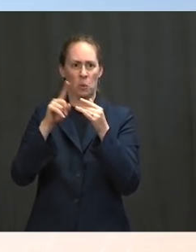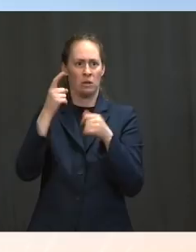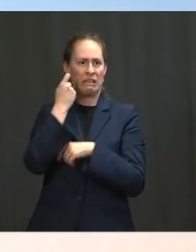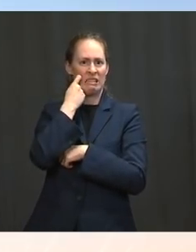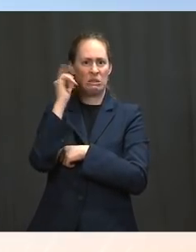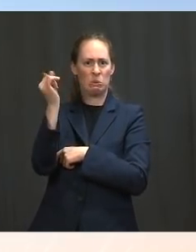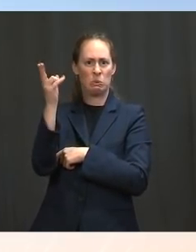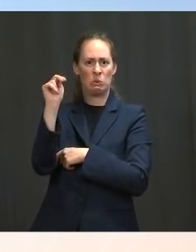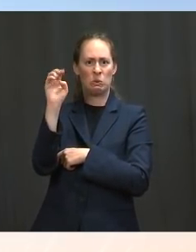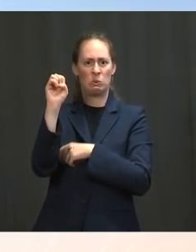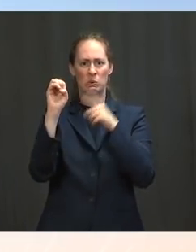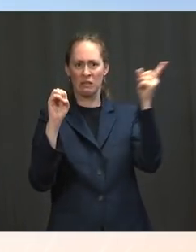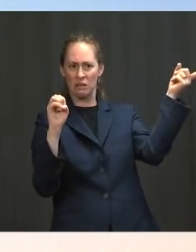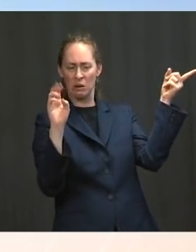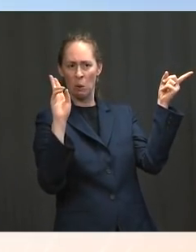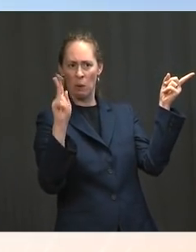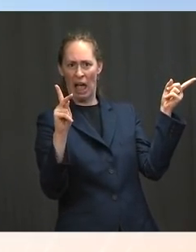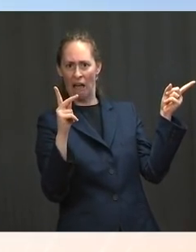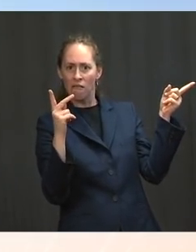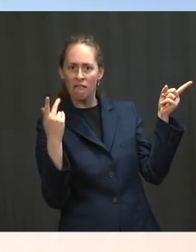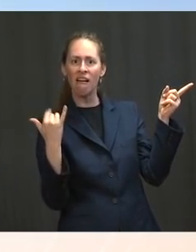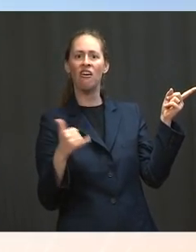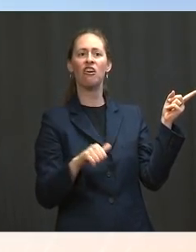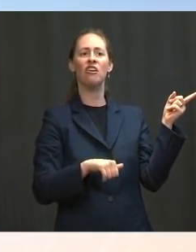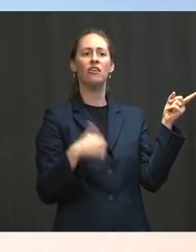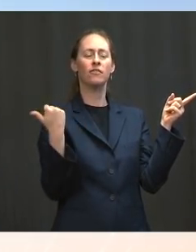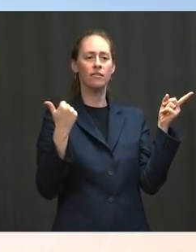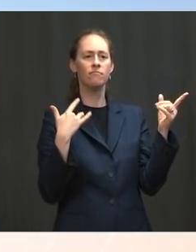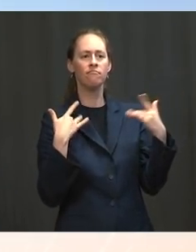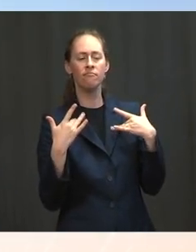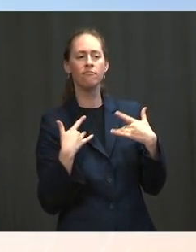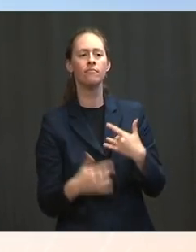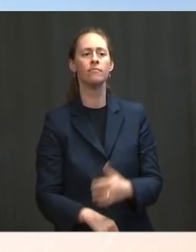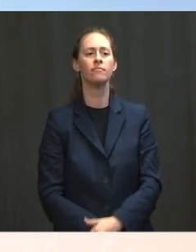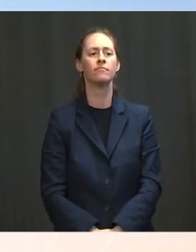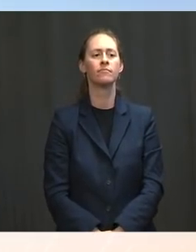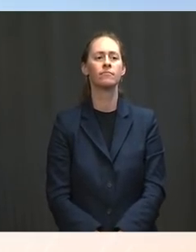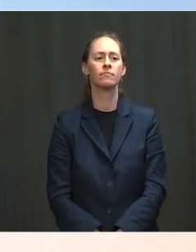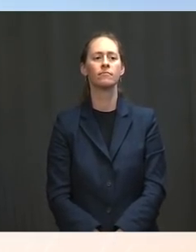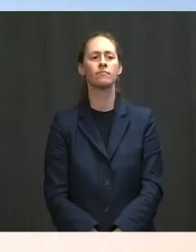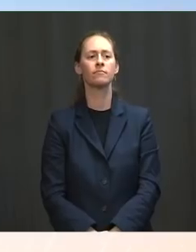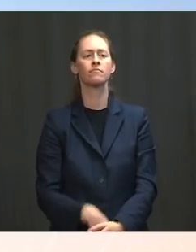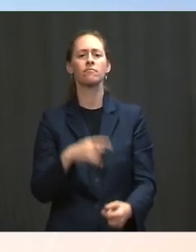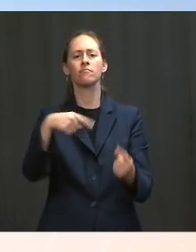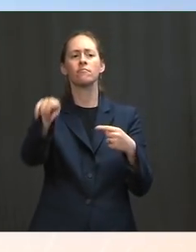due to international expansion. And then, British scientist are describing mutations that another study also says